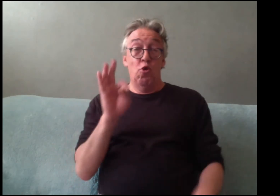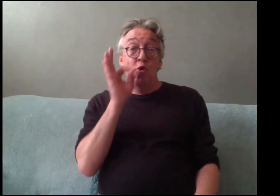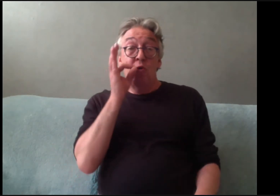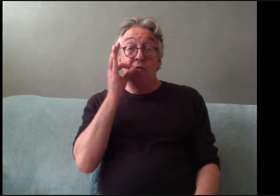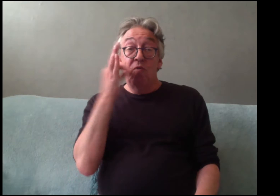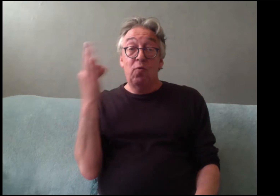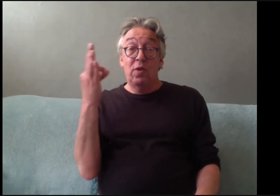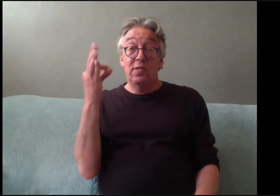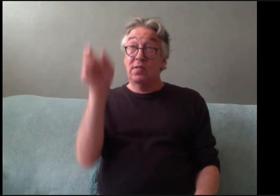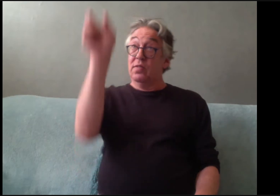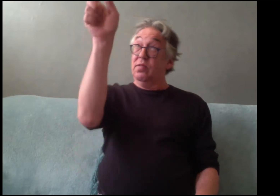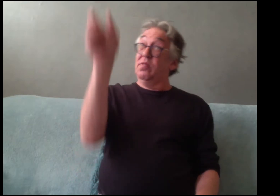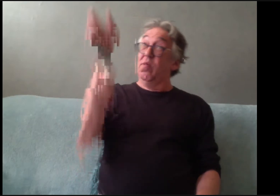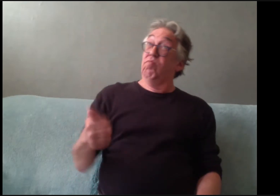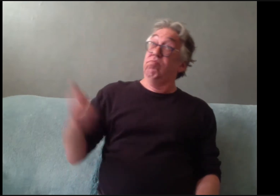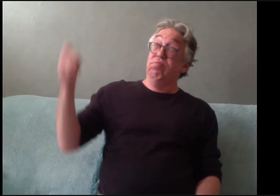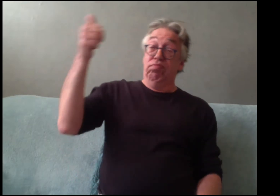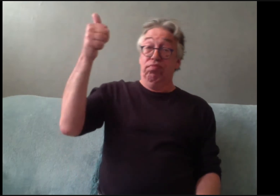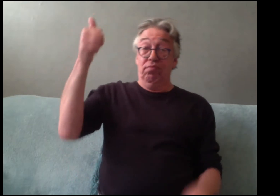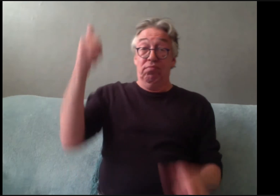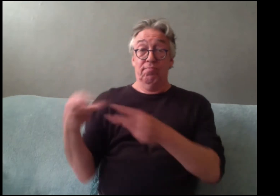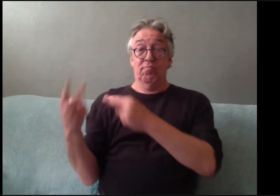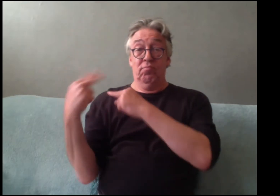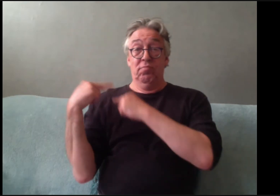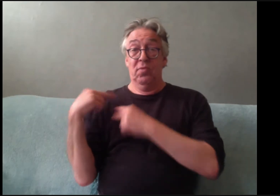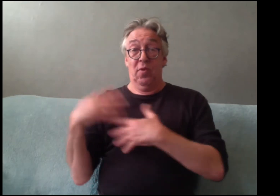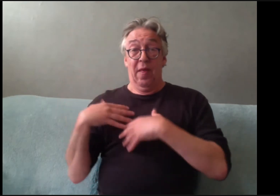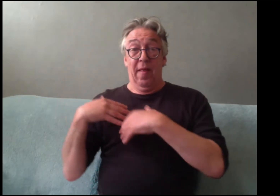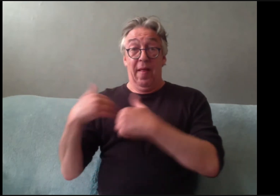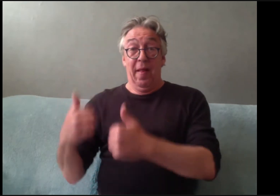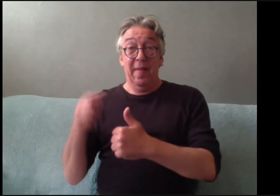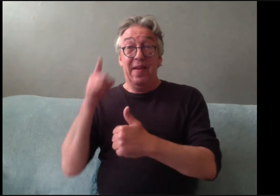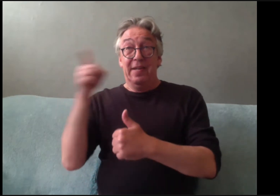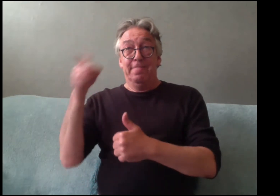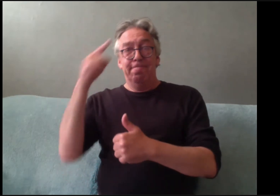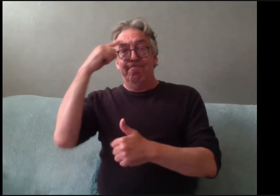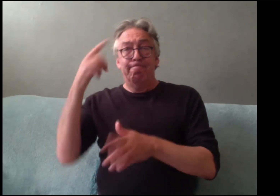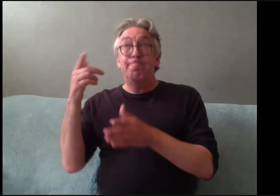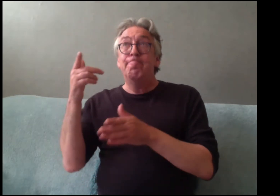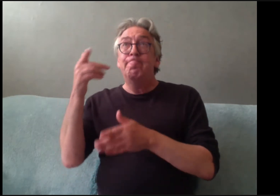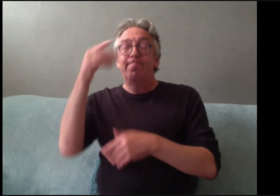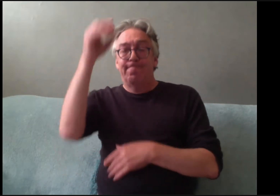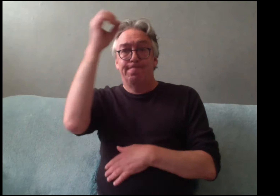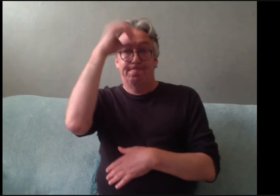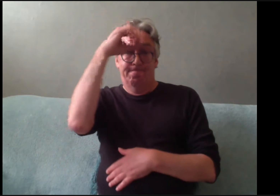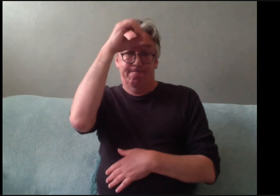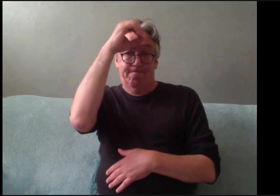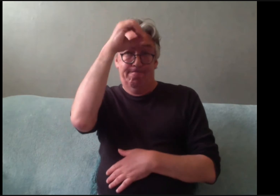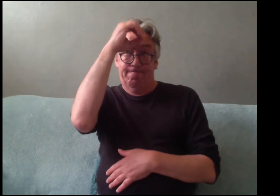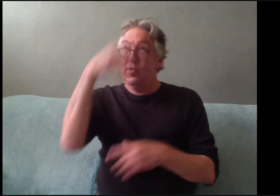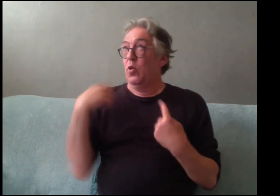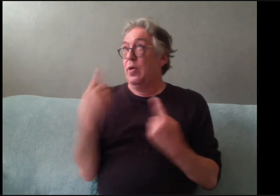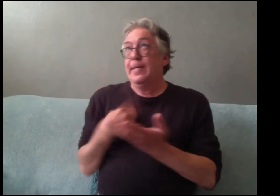they've tried to circulate and explain messages on barrier gestures to relay